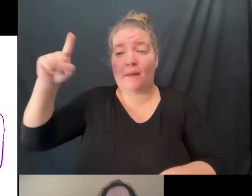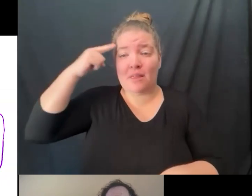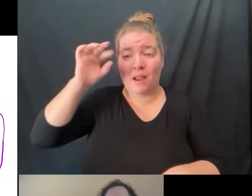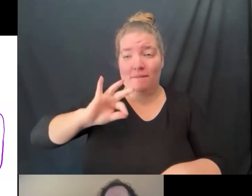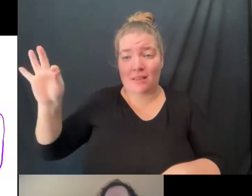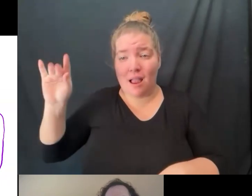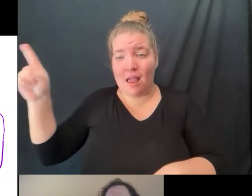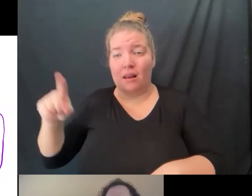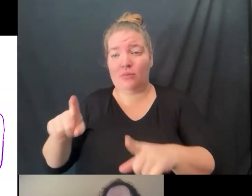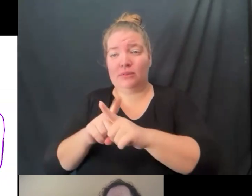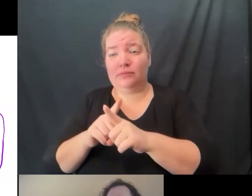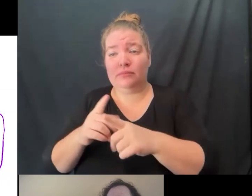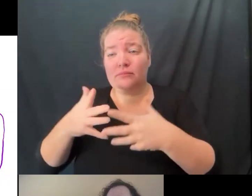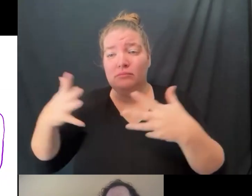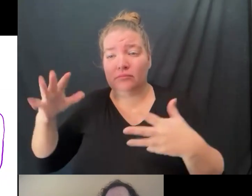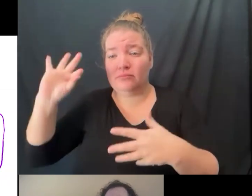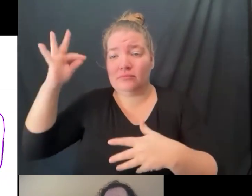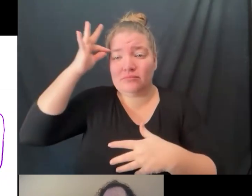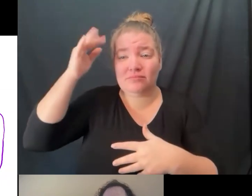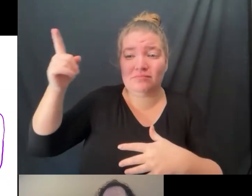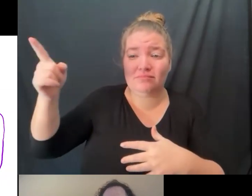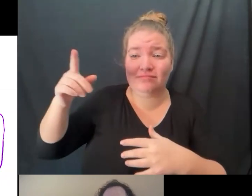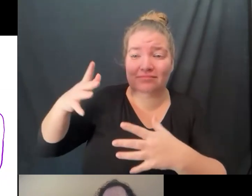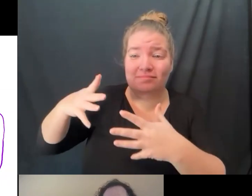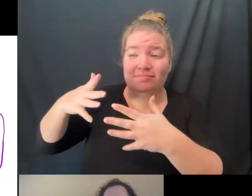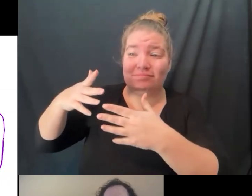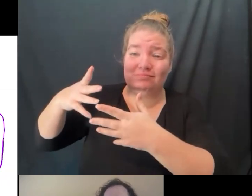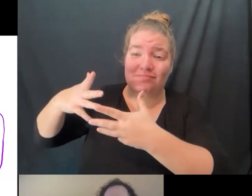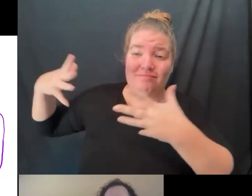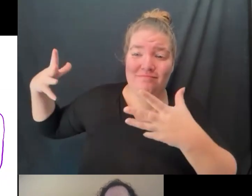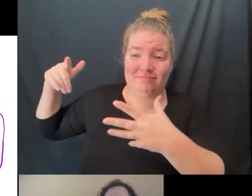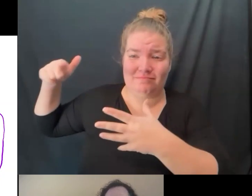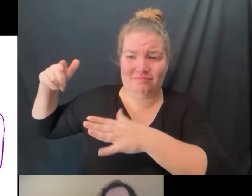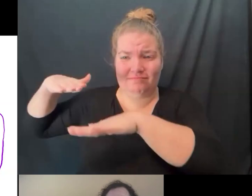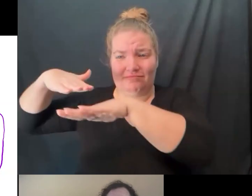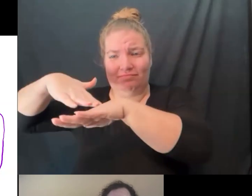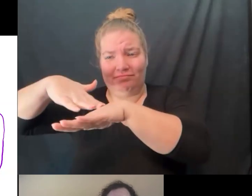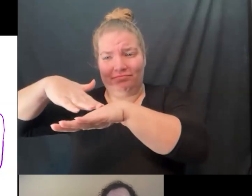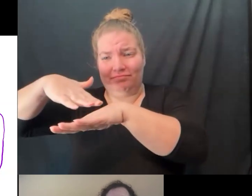So again, it's only federal government and large federally regulated businesses who have to do this.